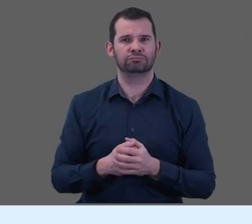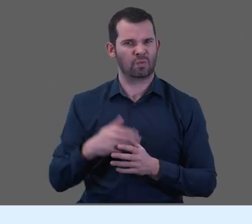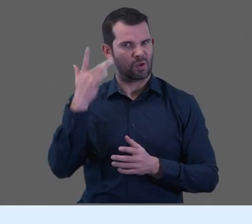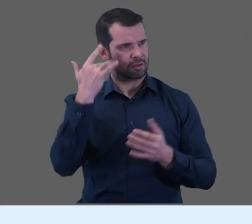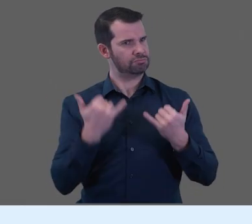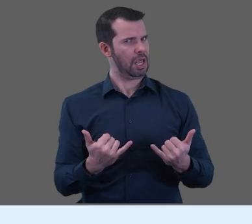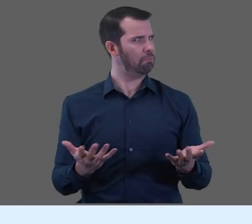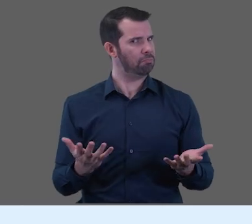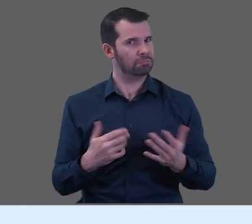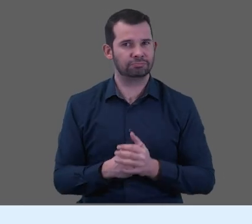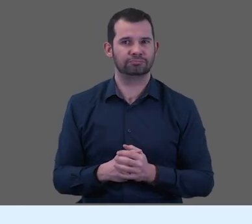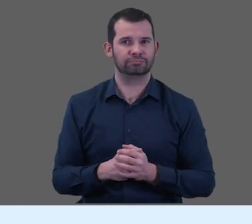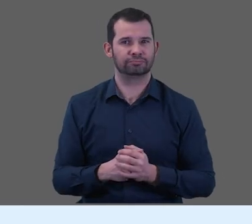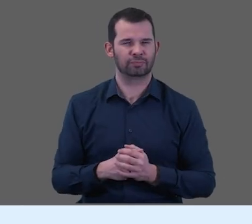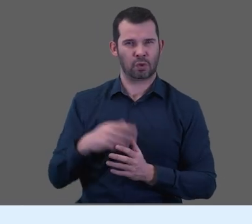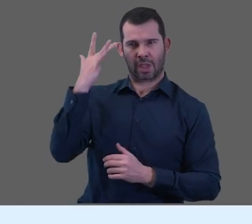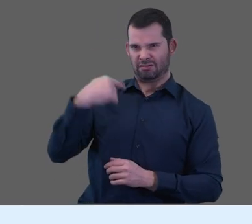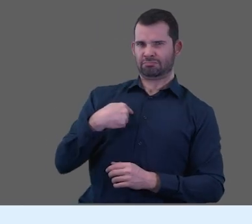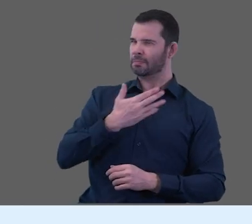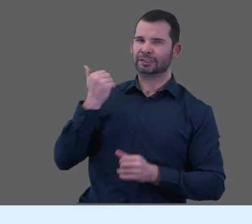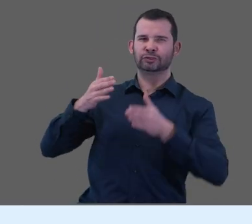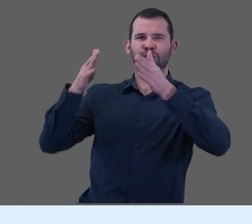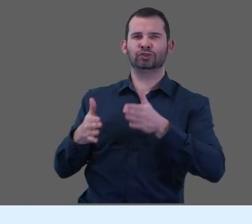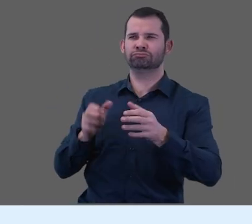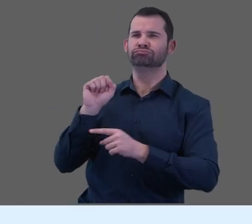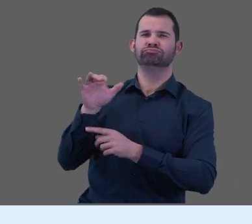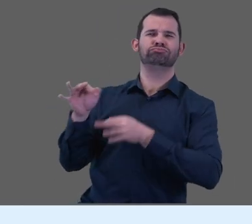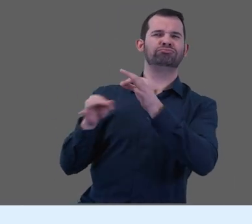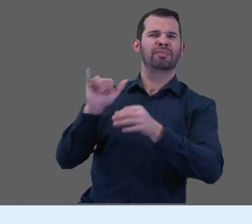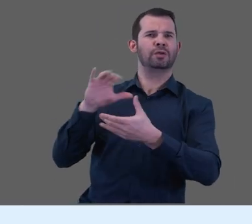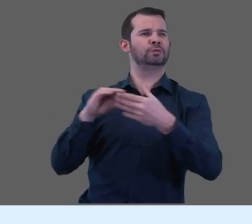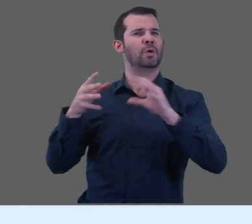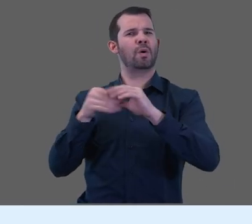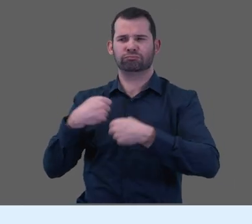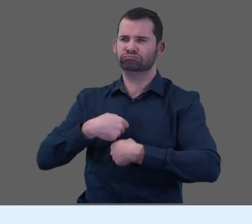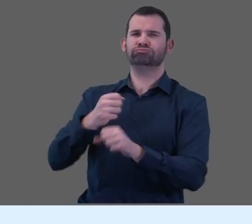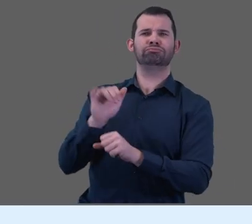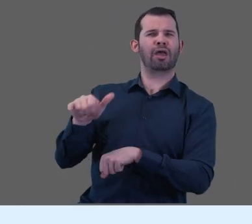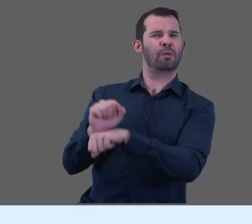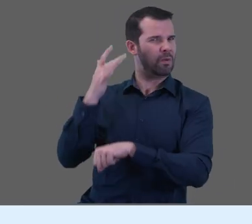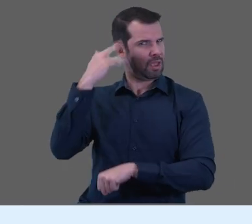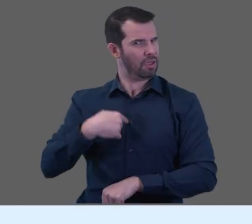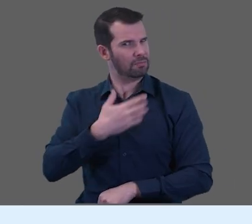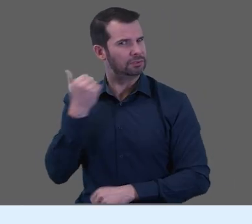Why now? Why am I the best person to tell this story or create this work?